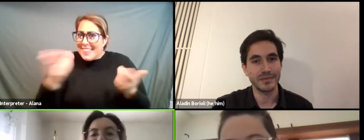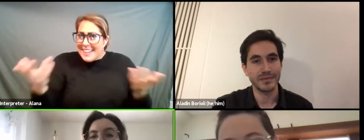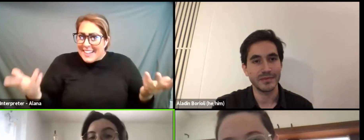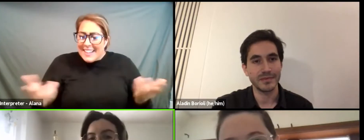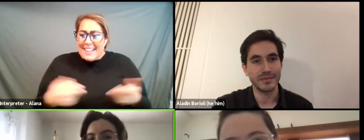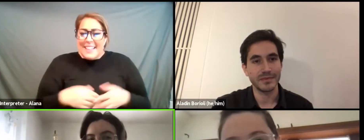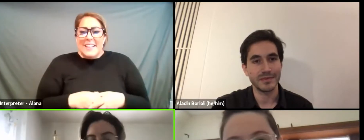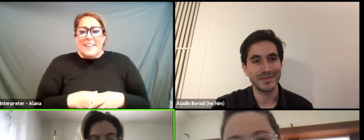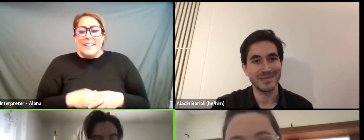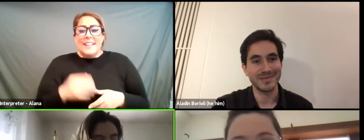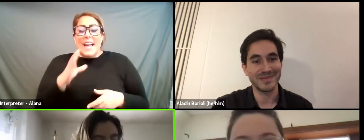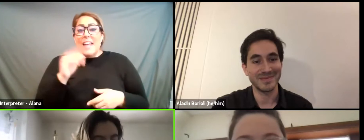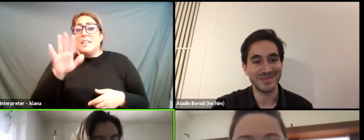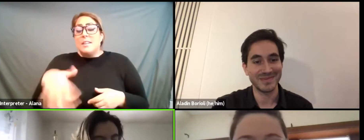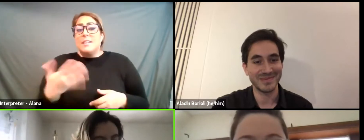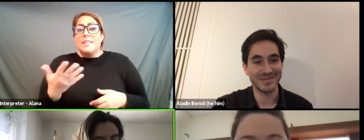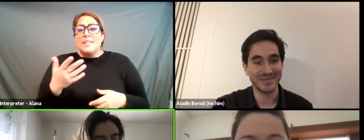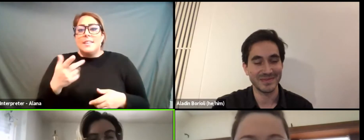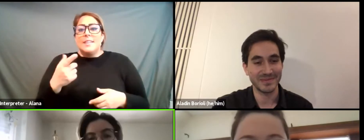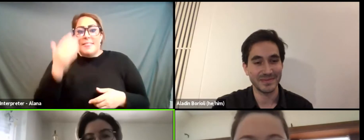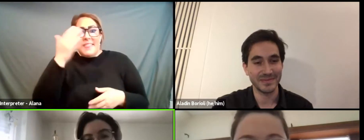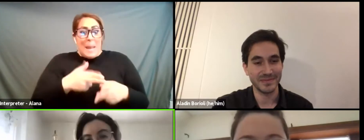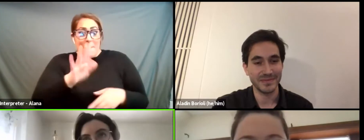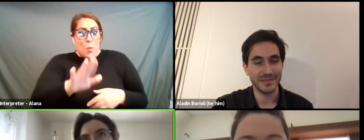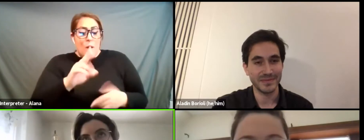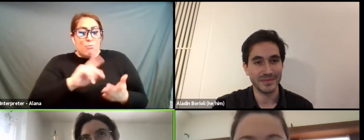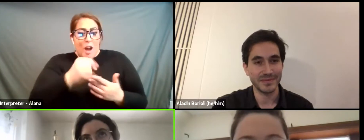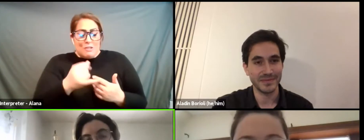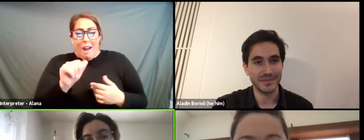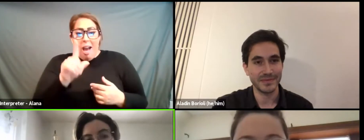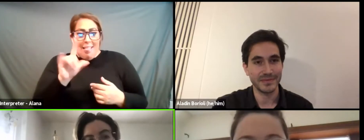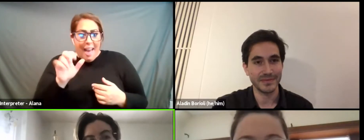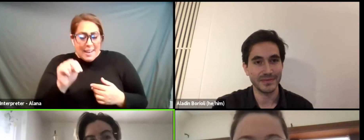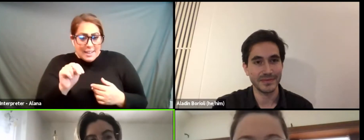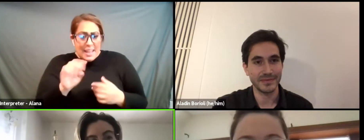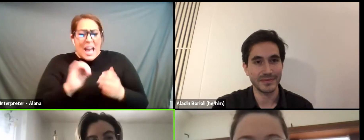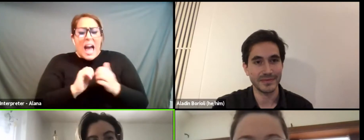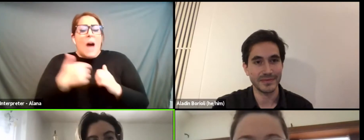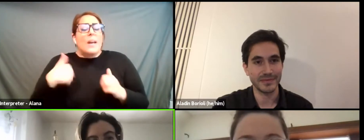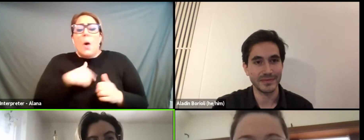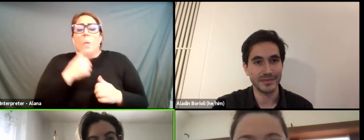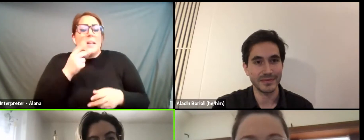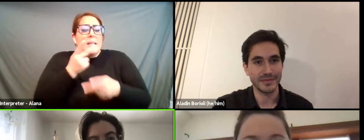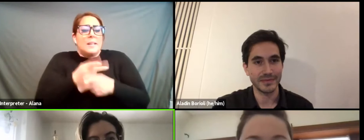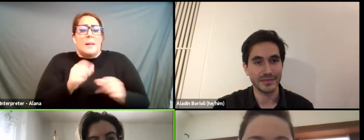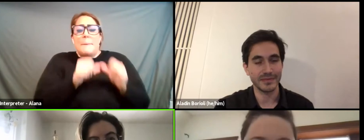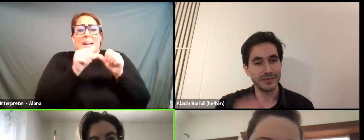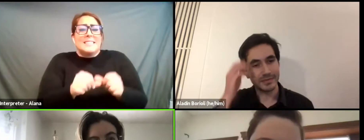and hence the name of your project, Aladin, how can we maintain intimacy with the honeybees